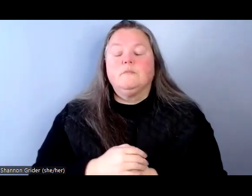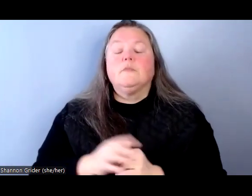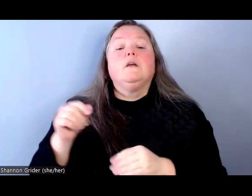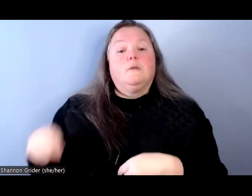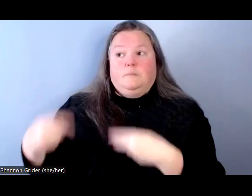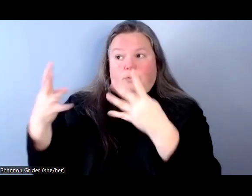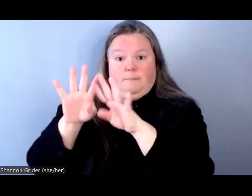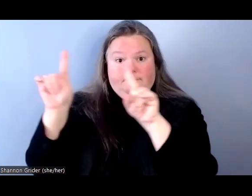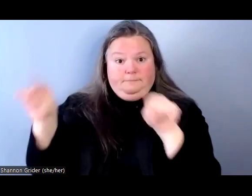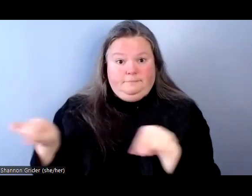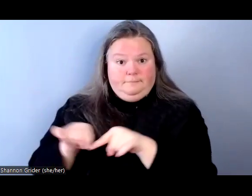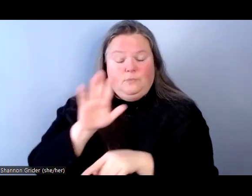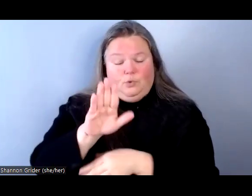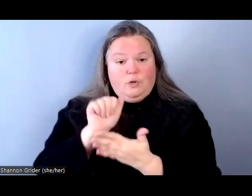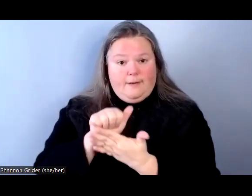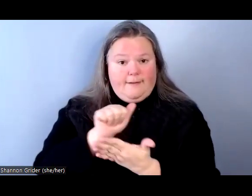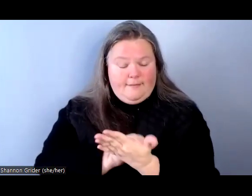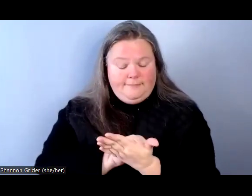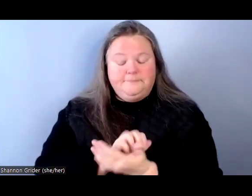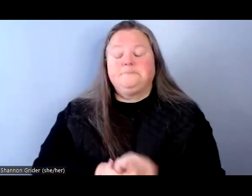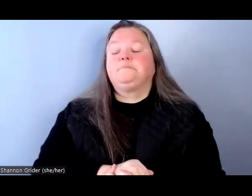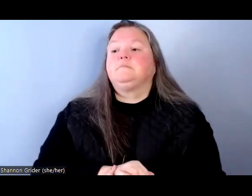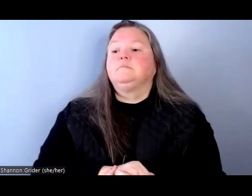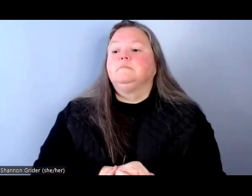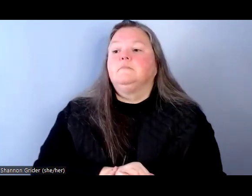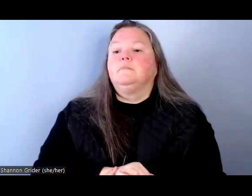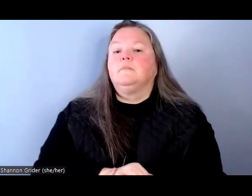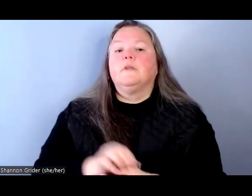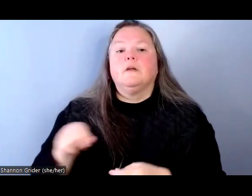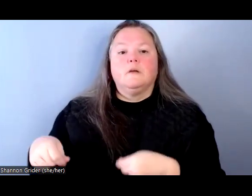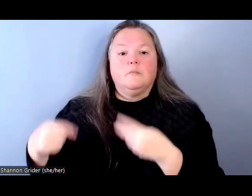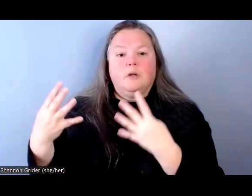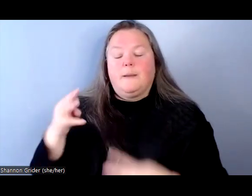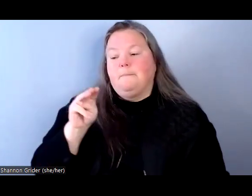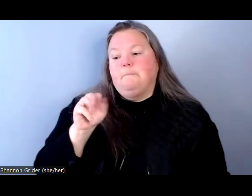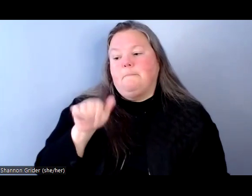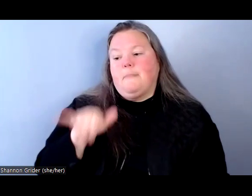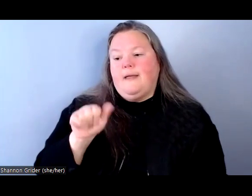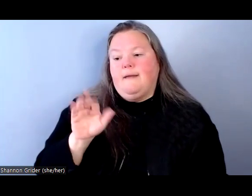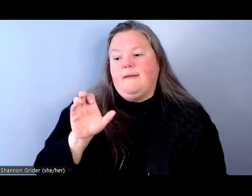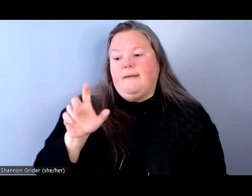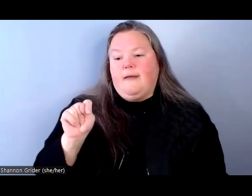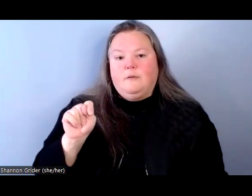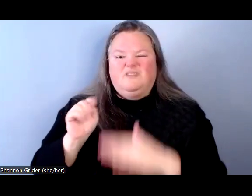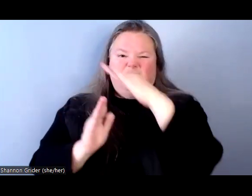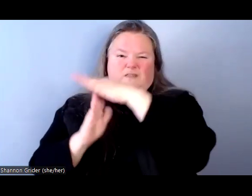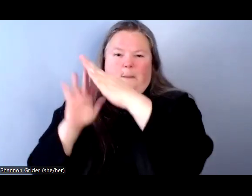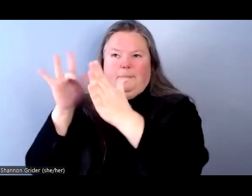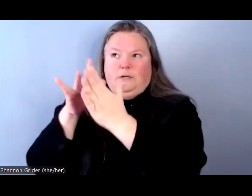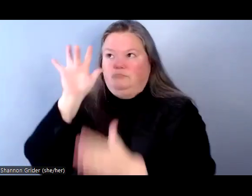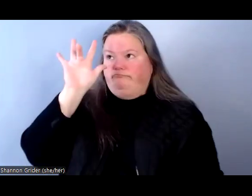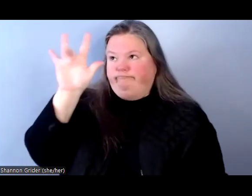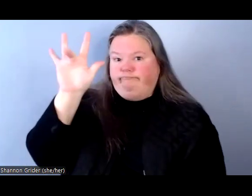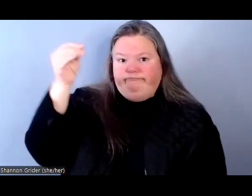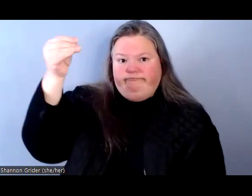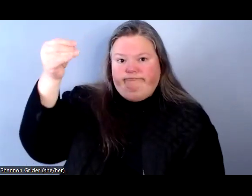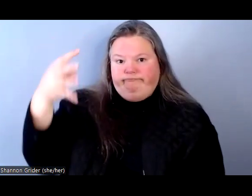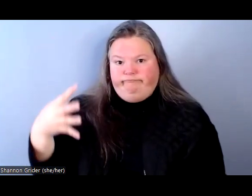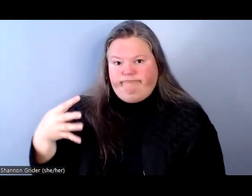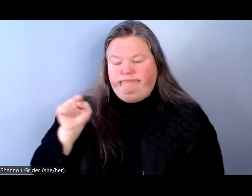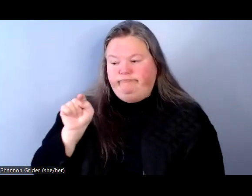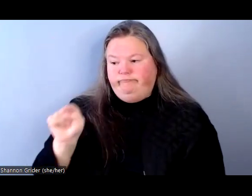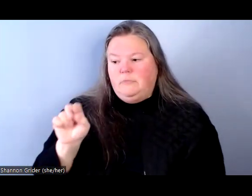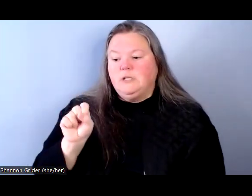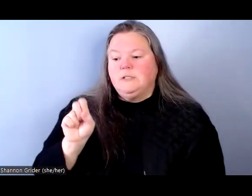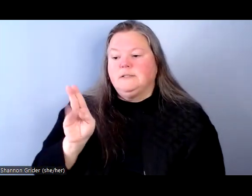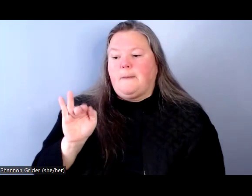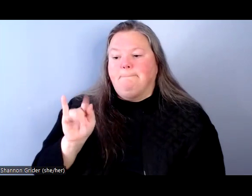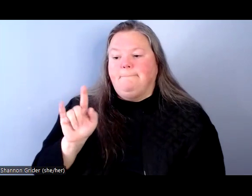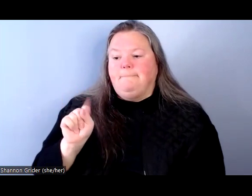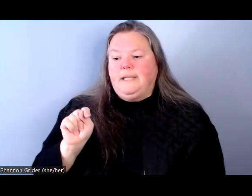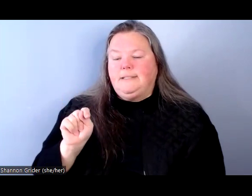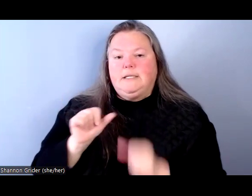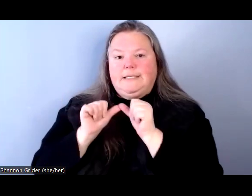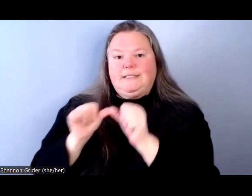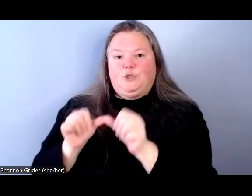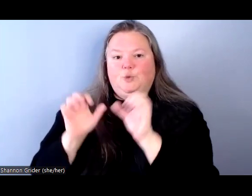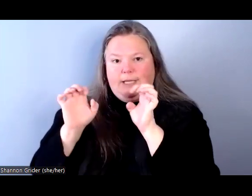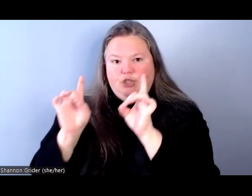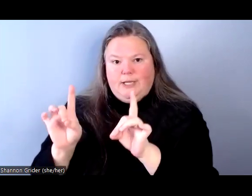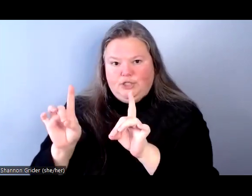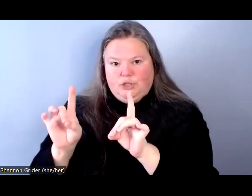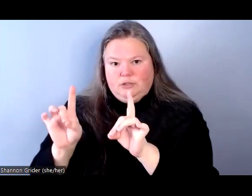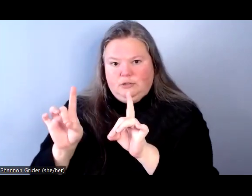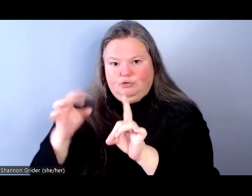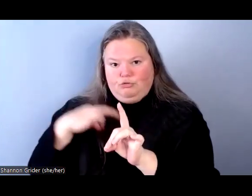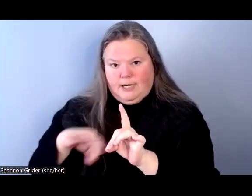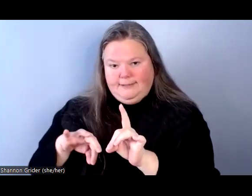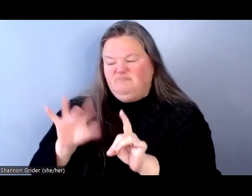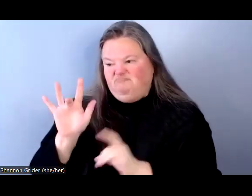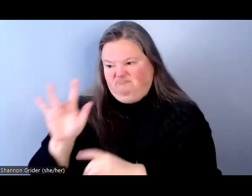"My Account" tab and down to "Submit Continuing Education Credit"